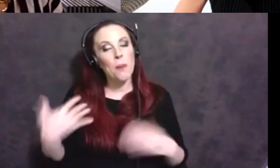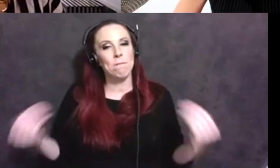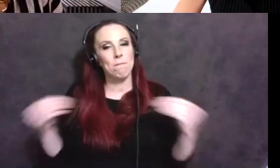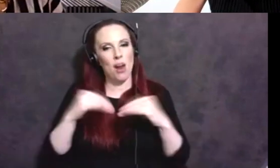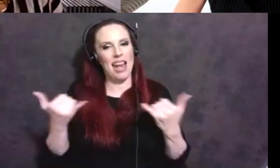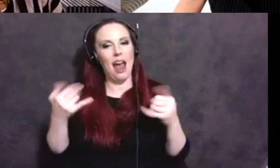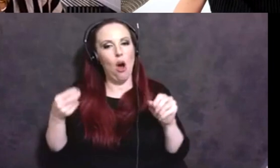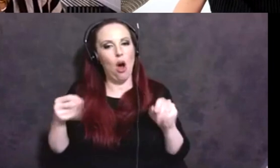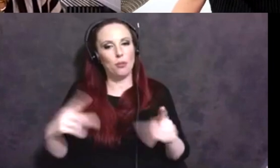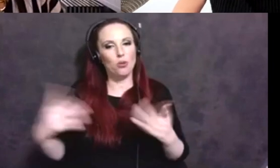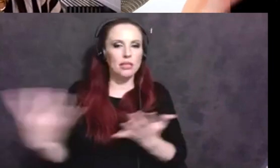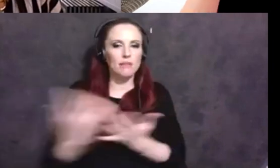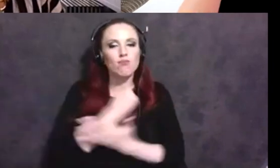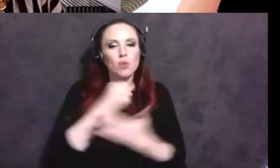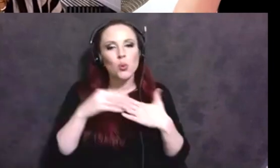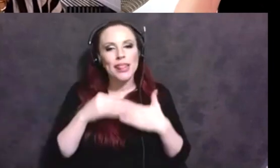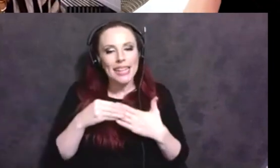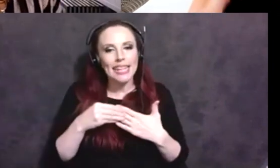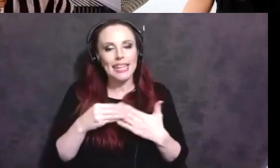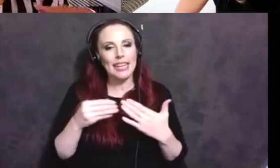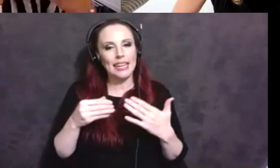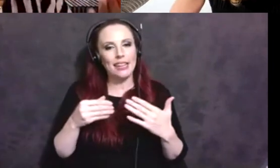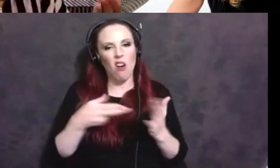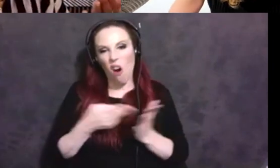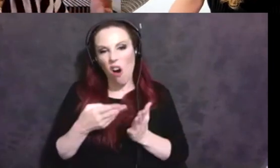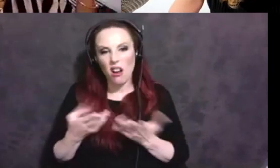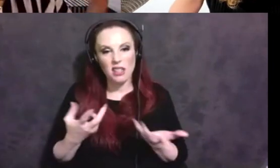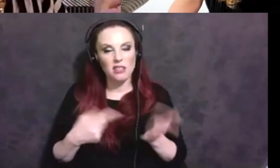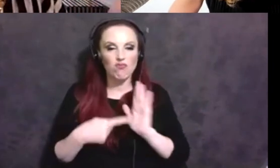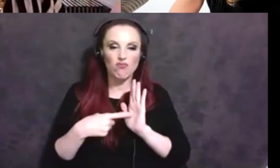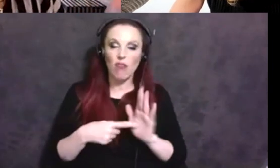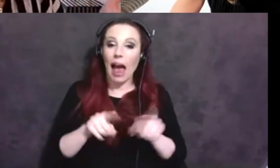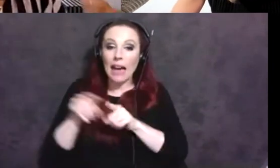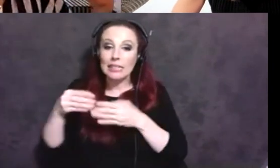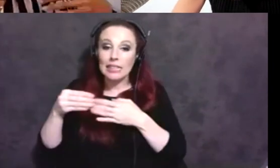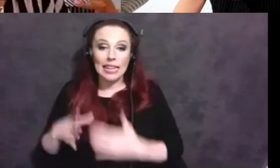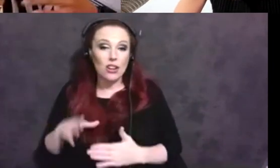and inclusive leadership and wellness and wellbeing and addressing mental health challenges